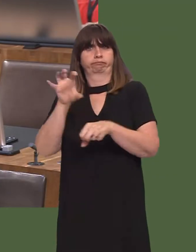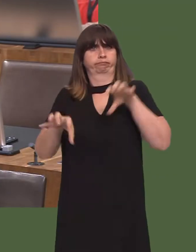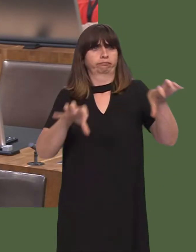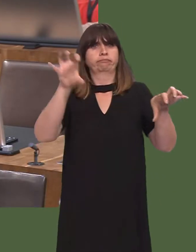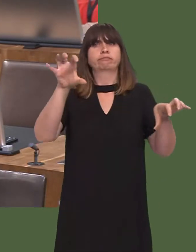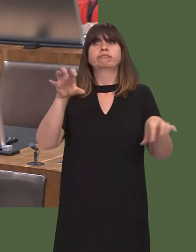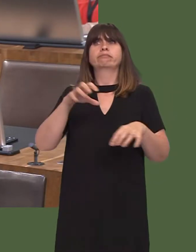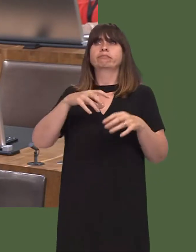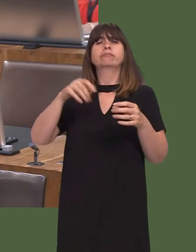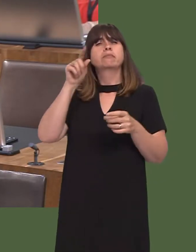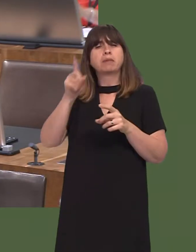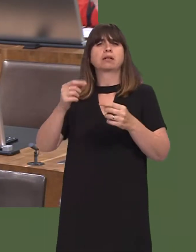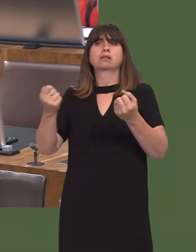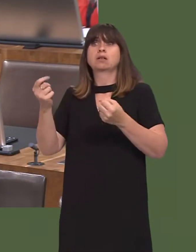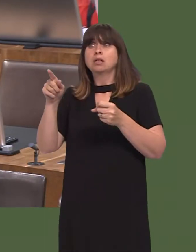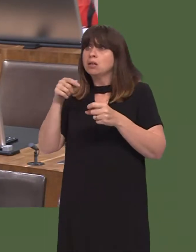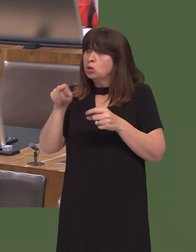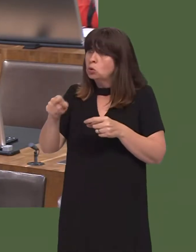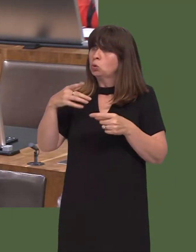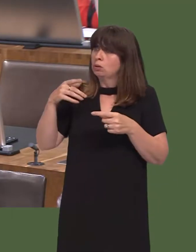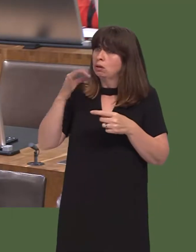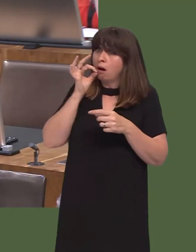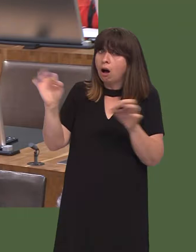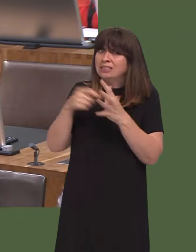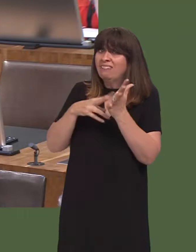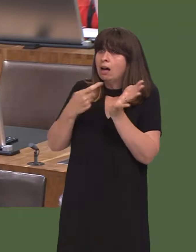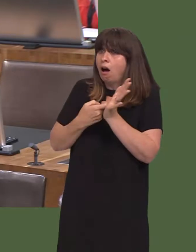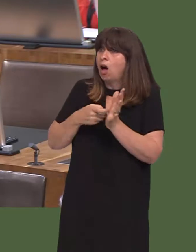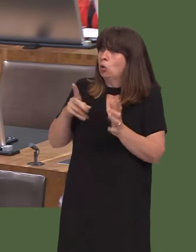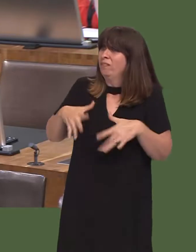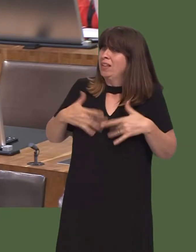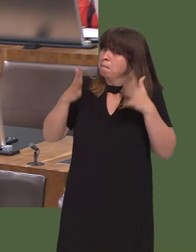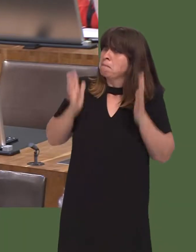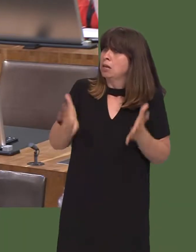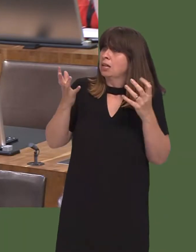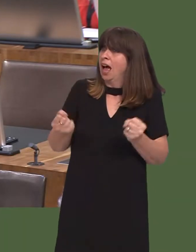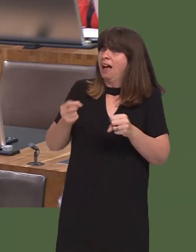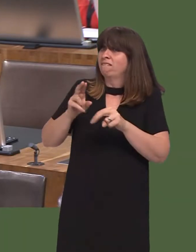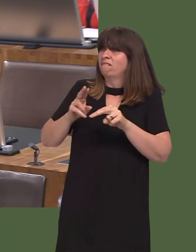us that a circuit was not essential to their business plans and they still want to work